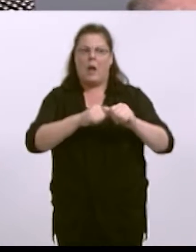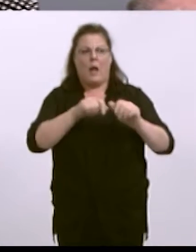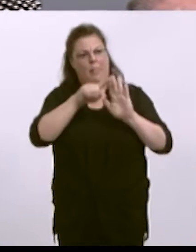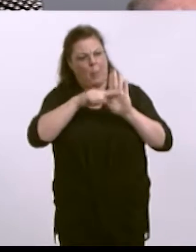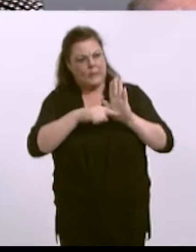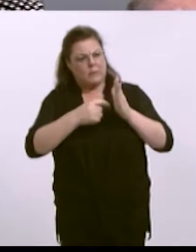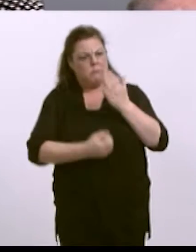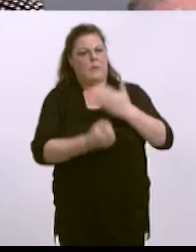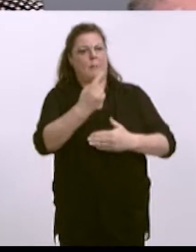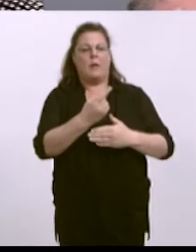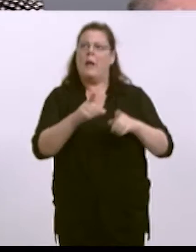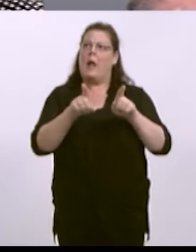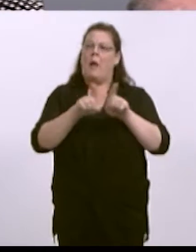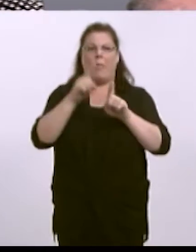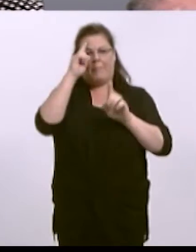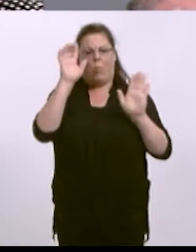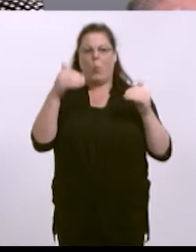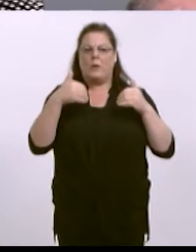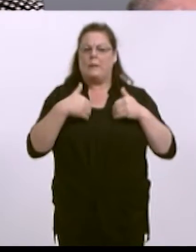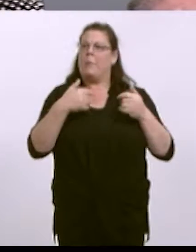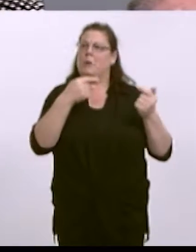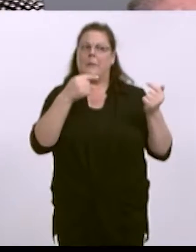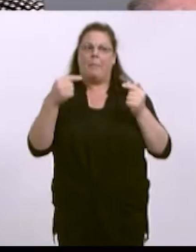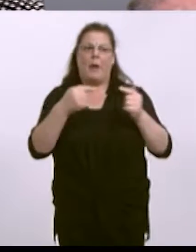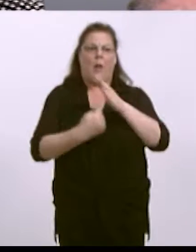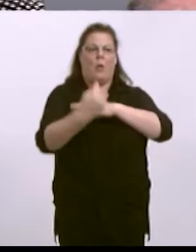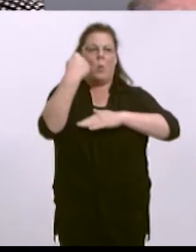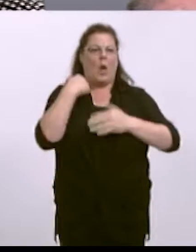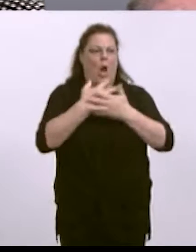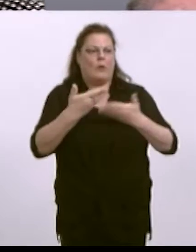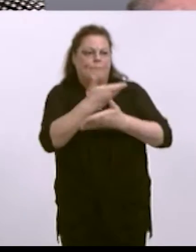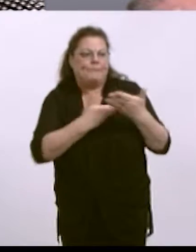course, is the autism debate last week, when much was made of the Social Services and Well-being